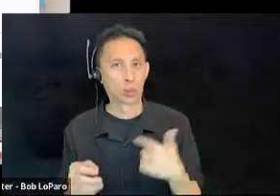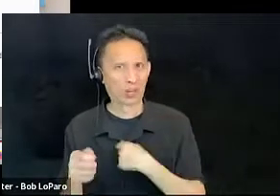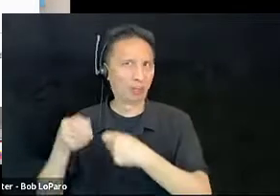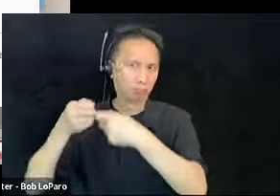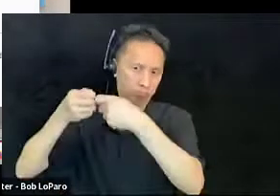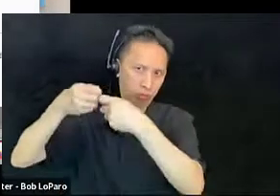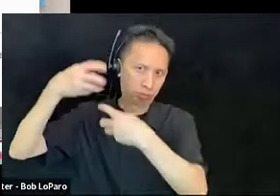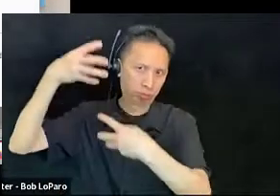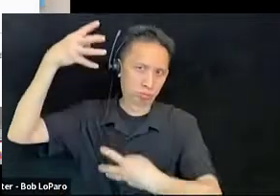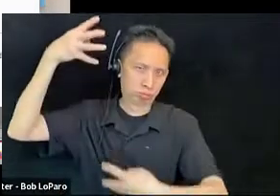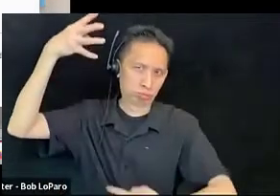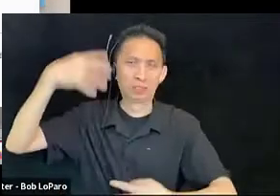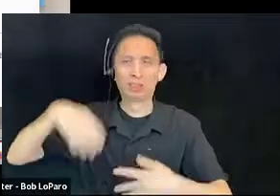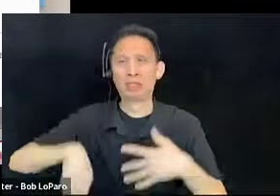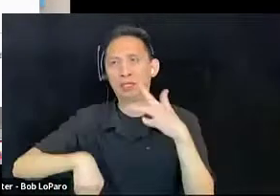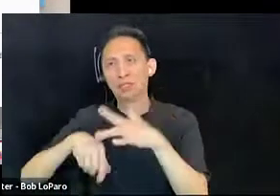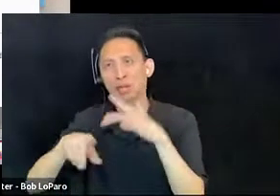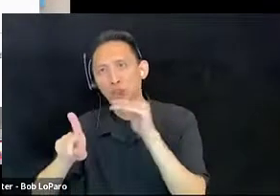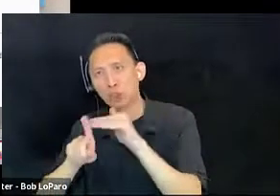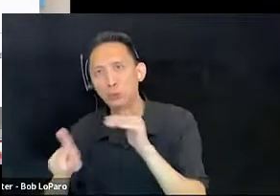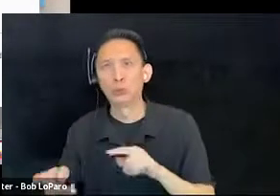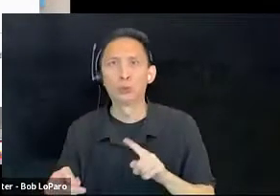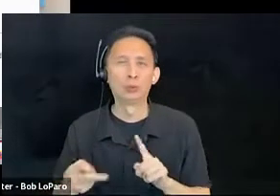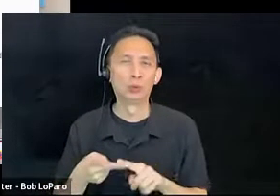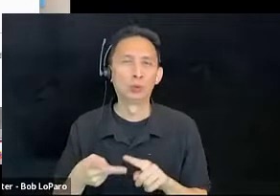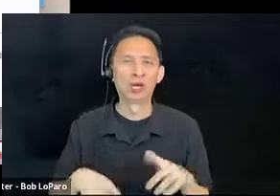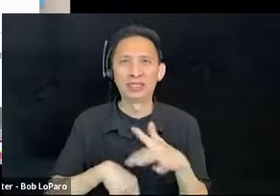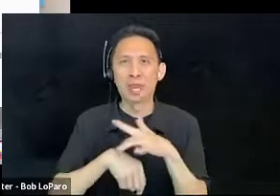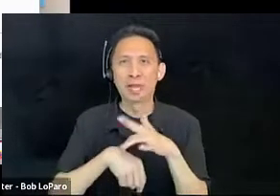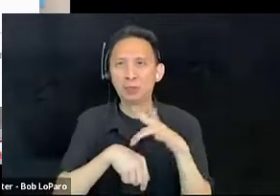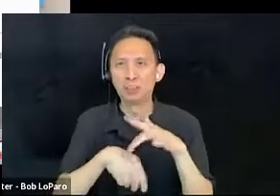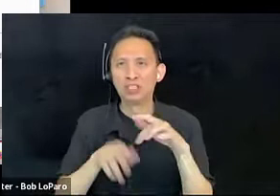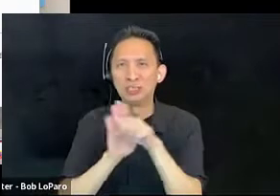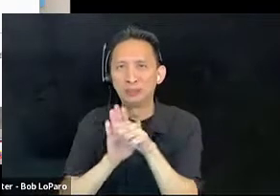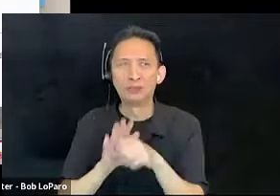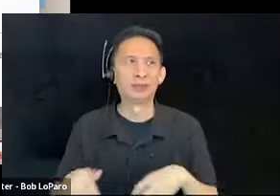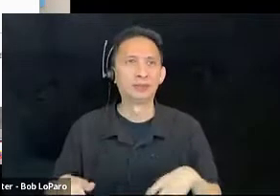like touch cues and tangible symbols and hand under hand and so on.